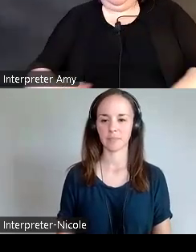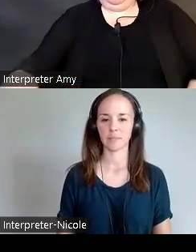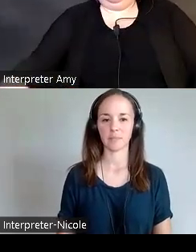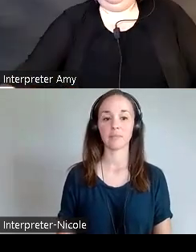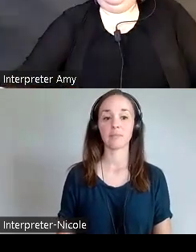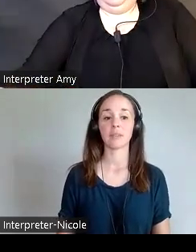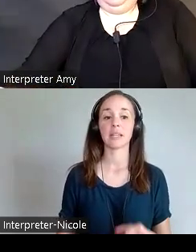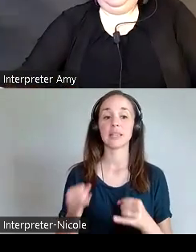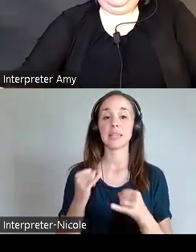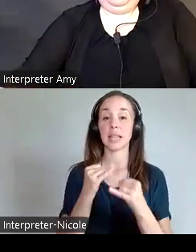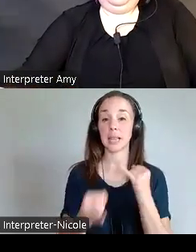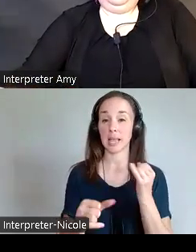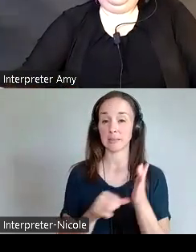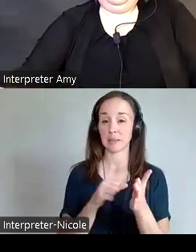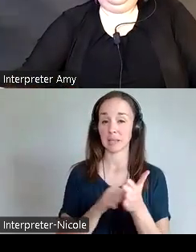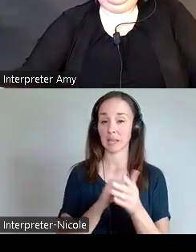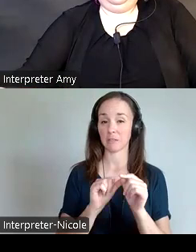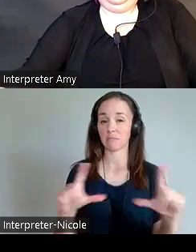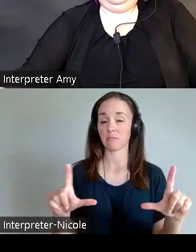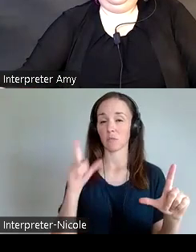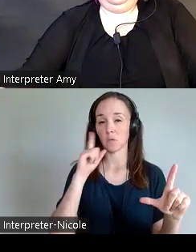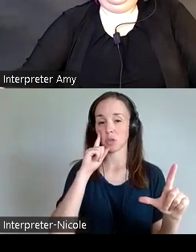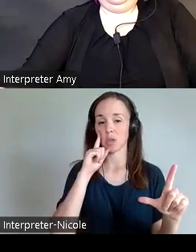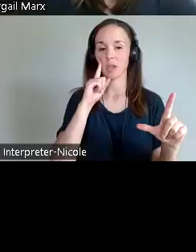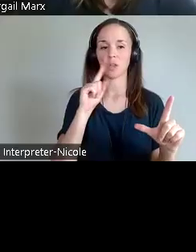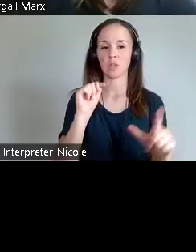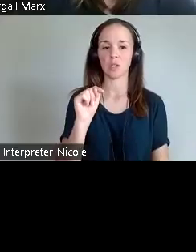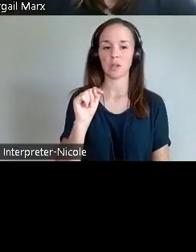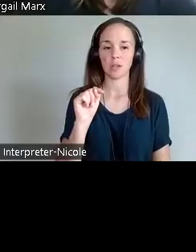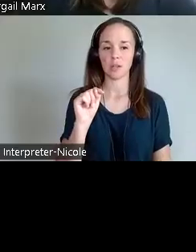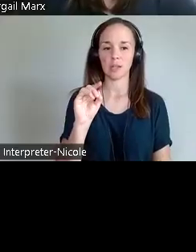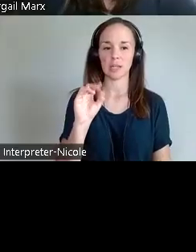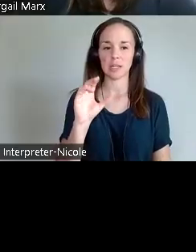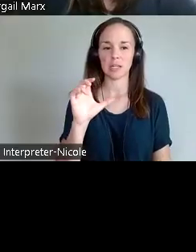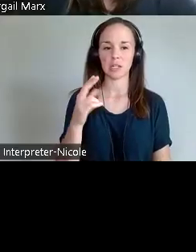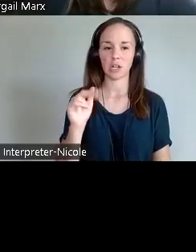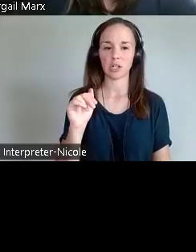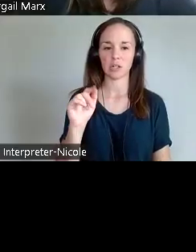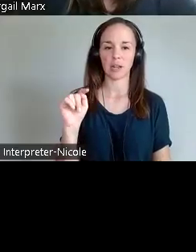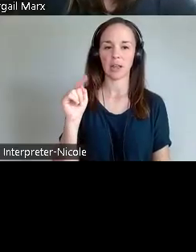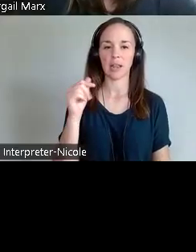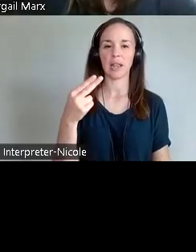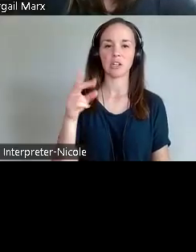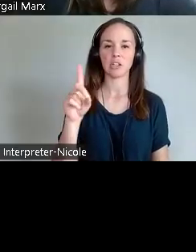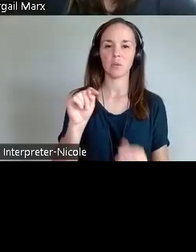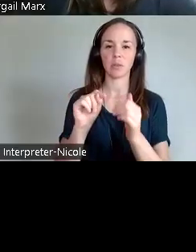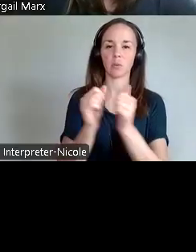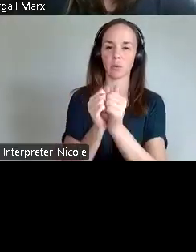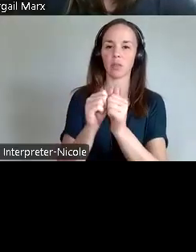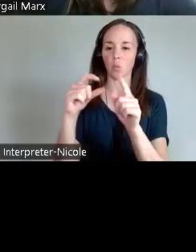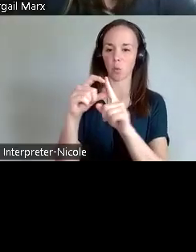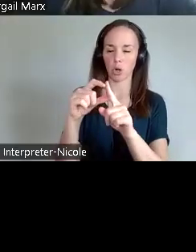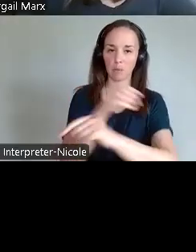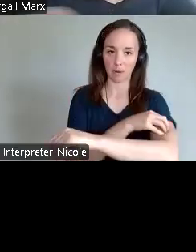individual was TouchChat HD with Wordpower. Maybe the family already has